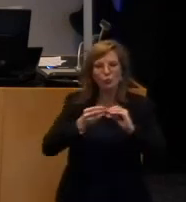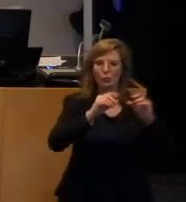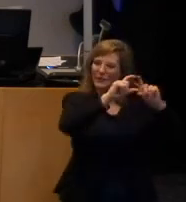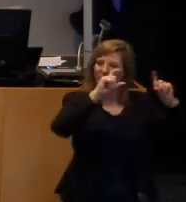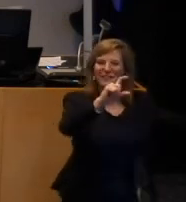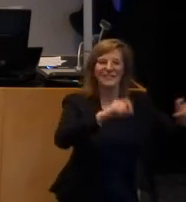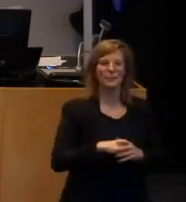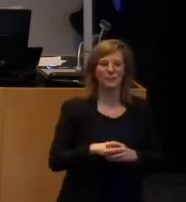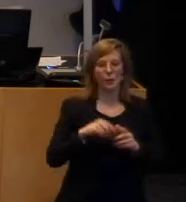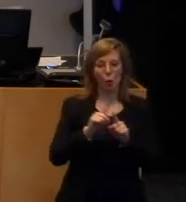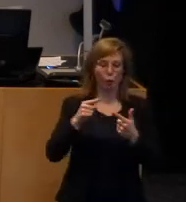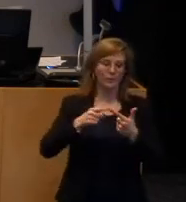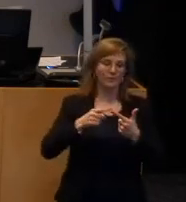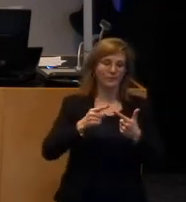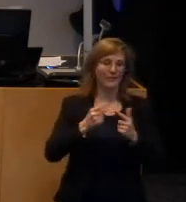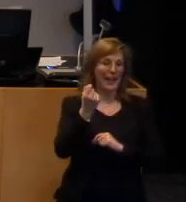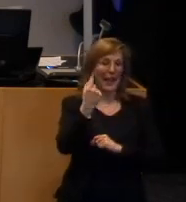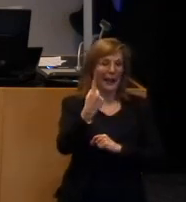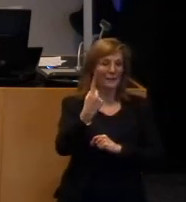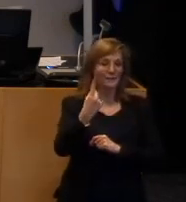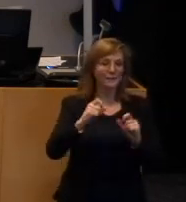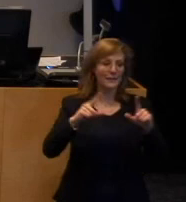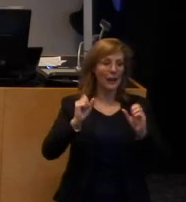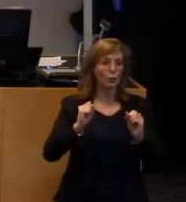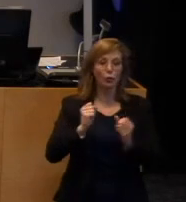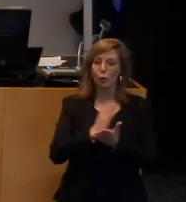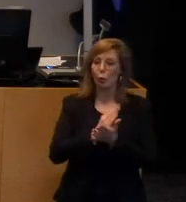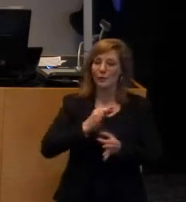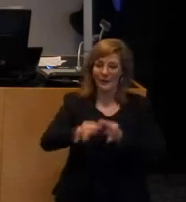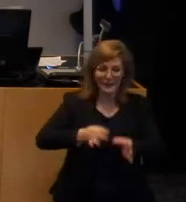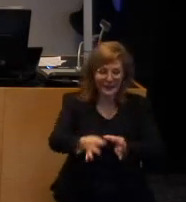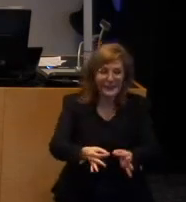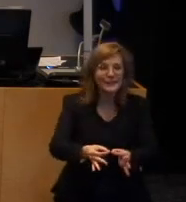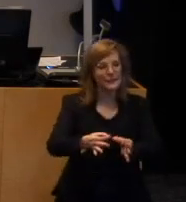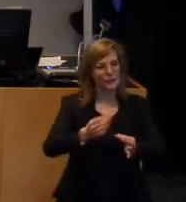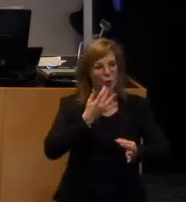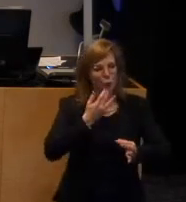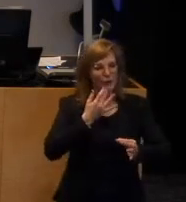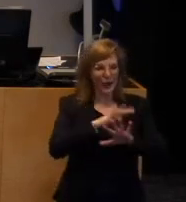Secondly, a description of 11 linguistic interpreting strategies and operational definitions for each of them.